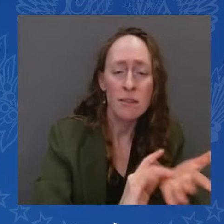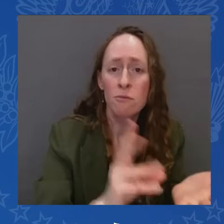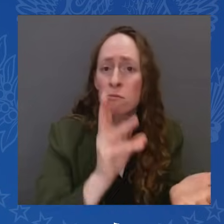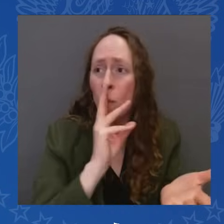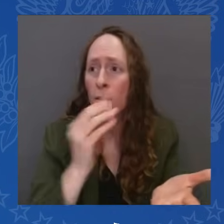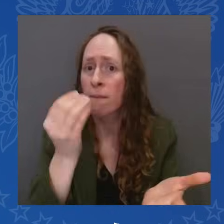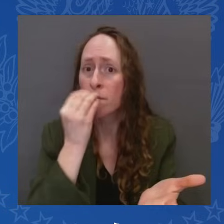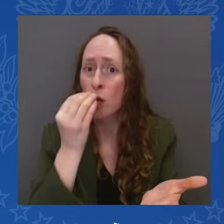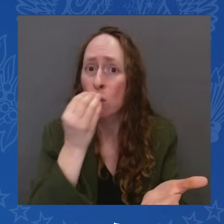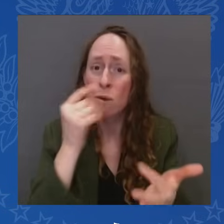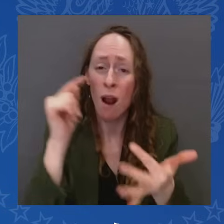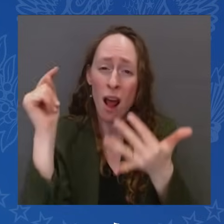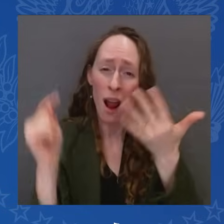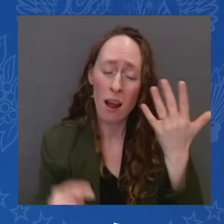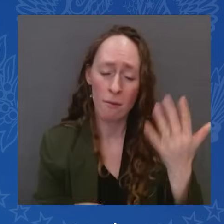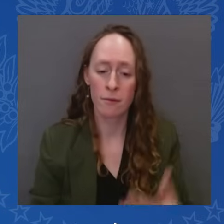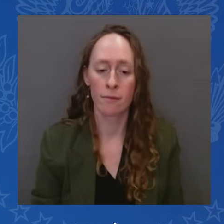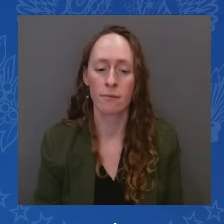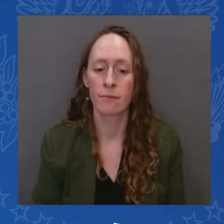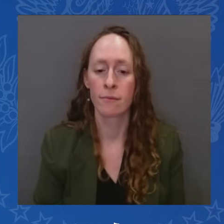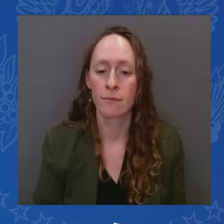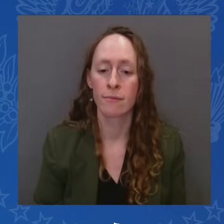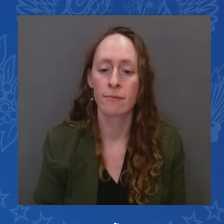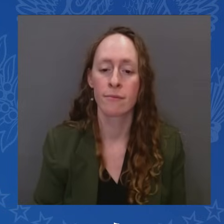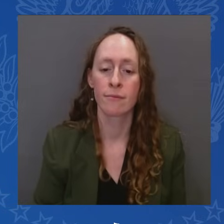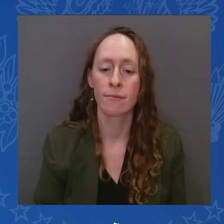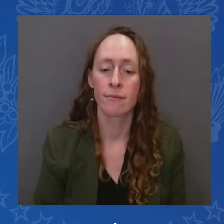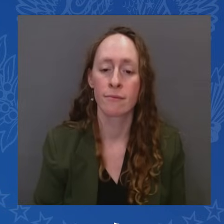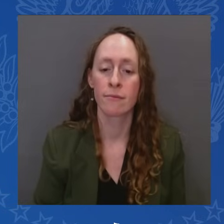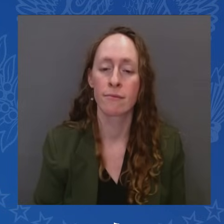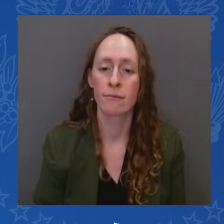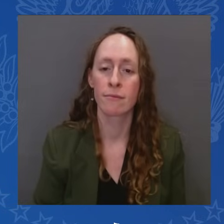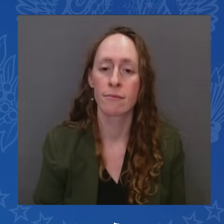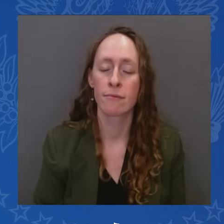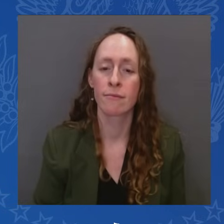to fulfill these responsibilities. It's very difficult.